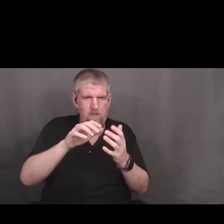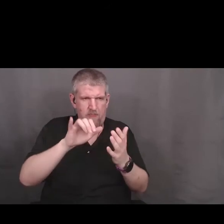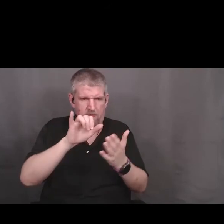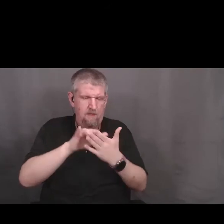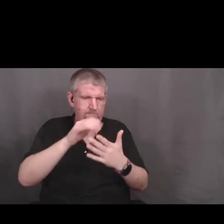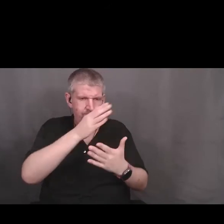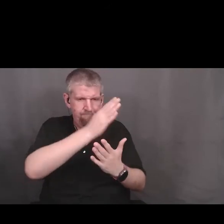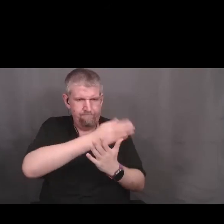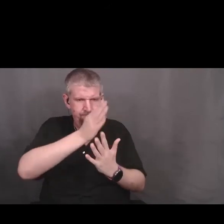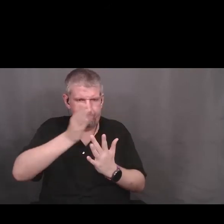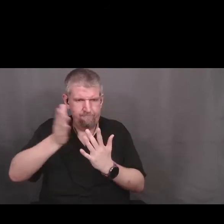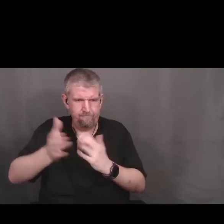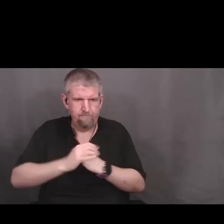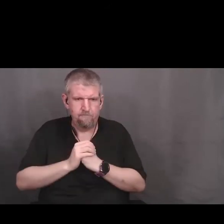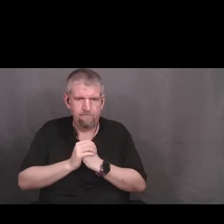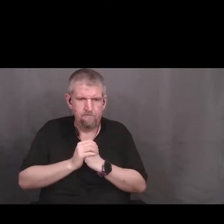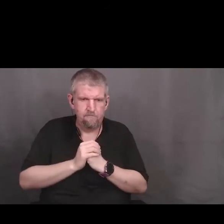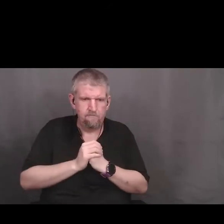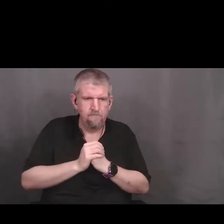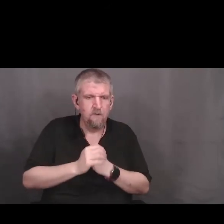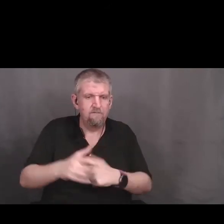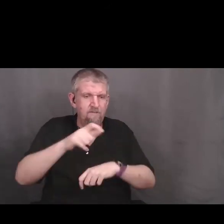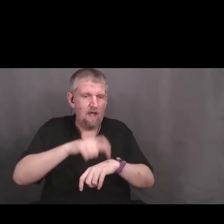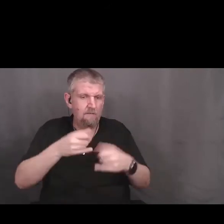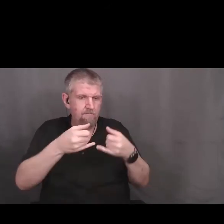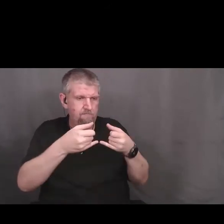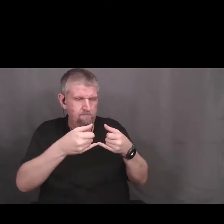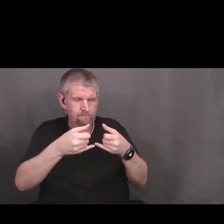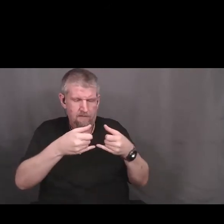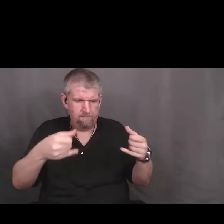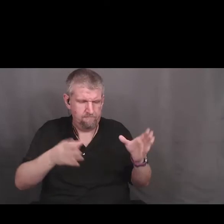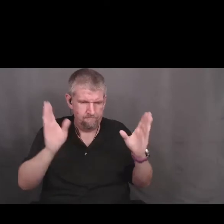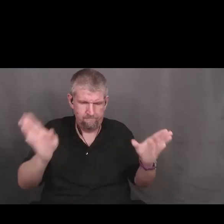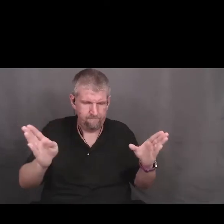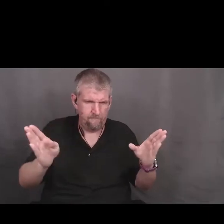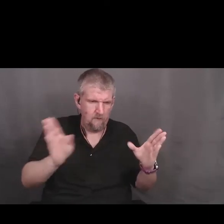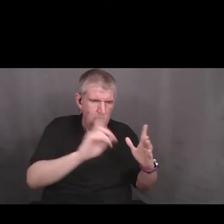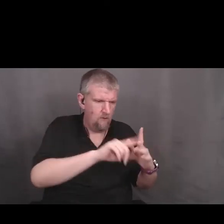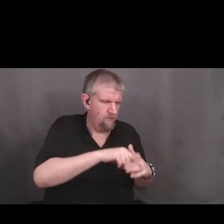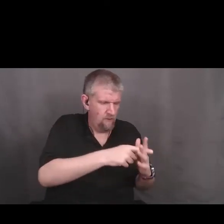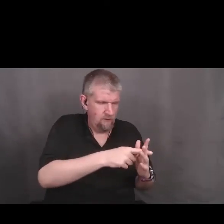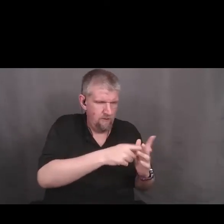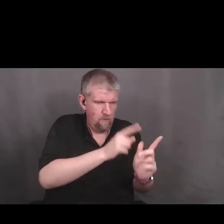It also provides timelines for completions, for example, when the service is supposed to begin,